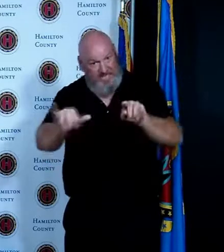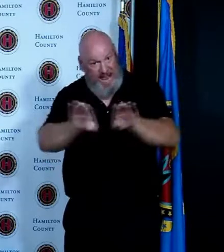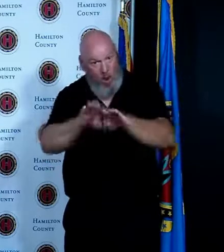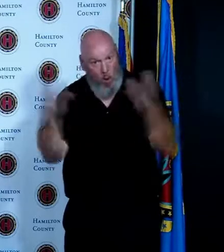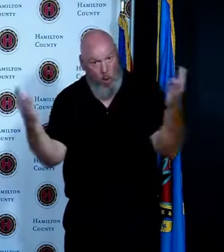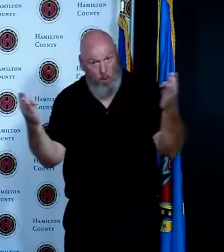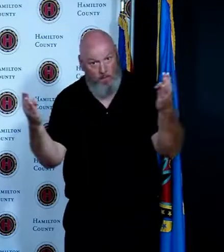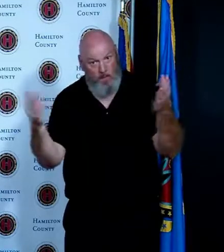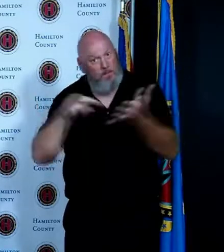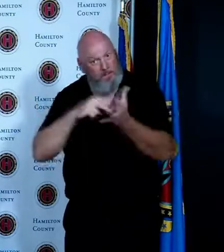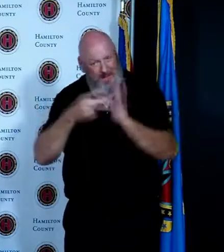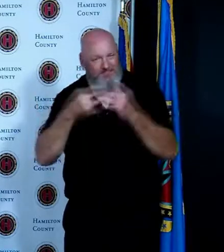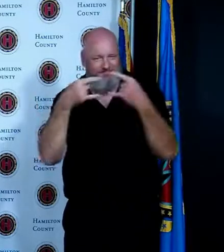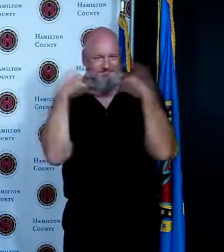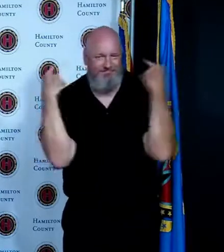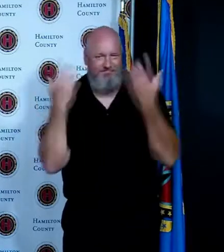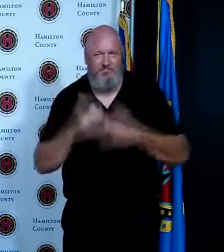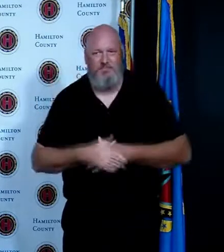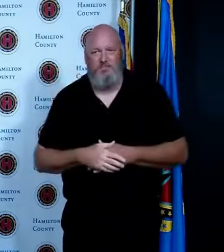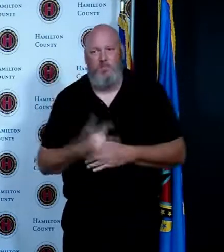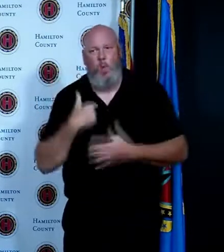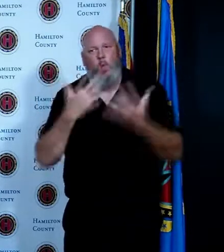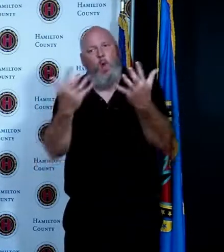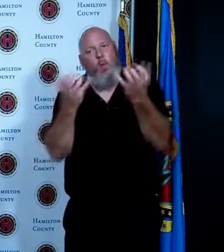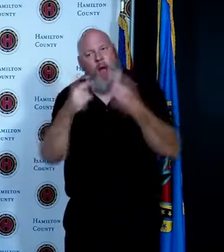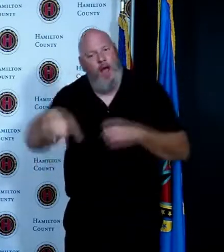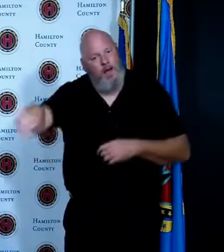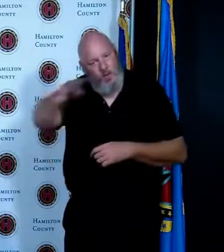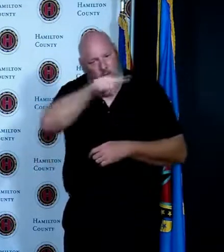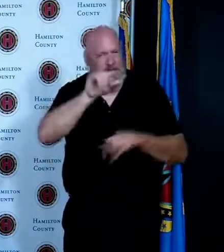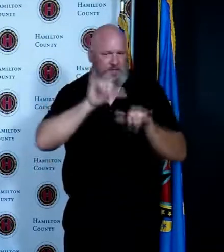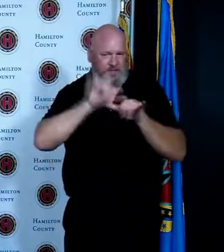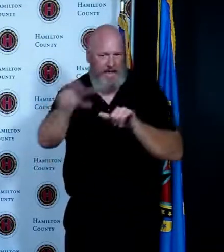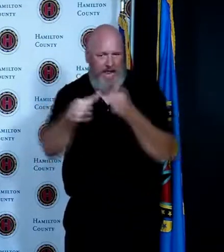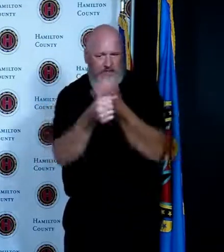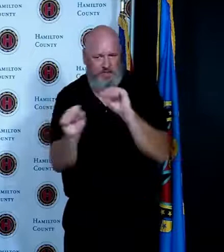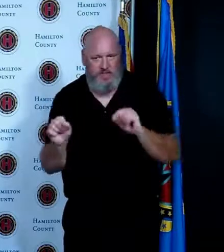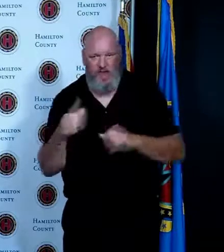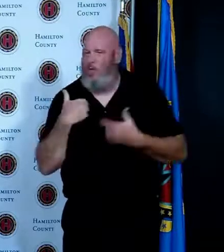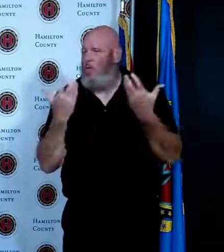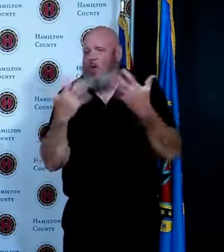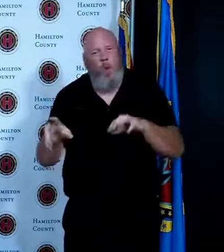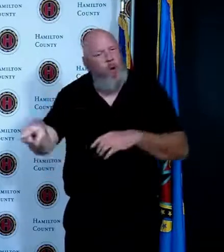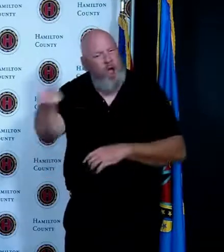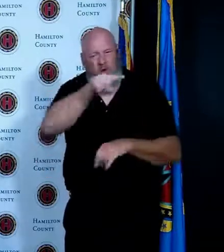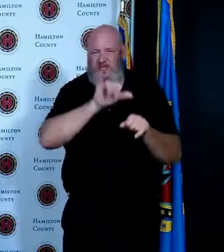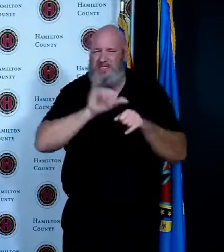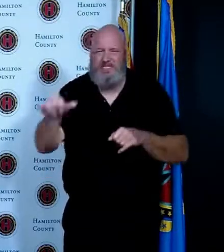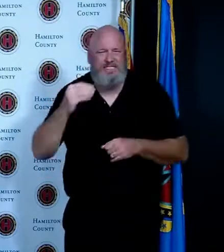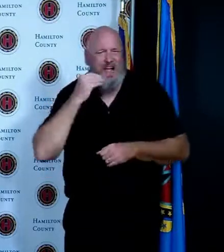got another stay at home work thank you this question comes from Jay Hanselman